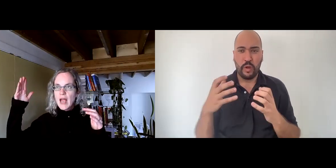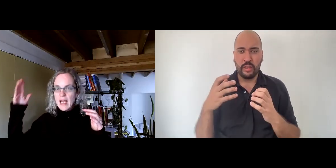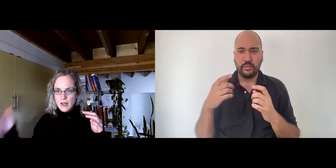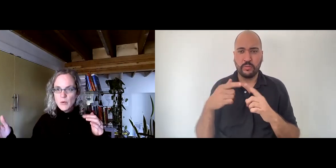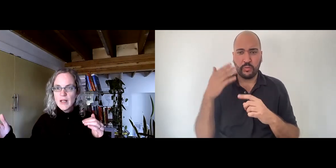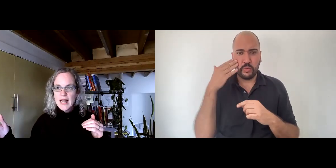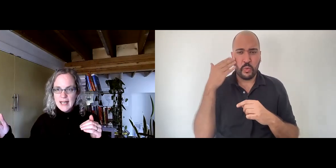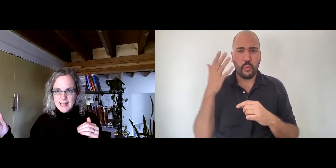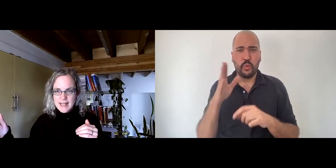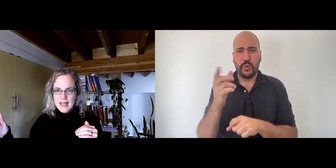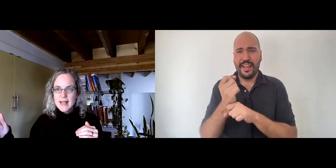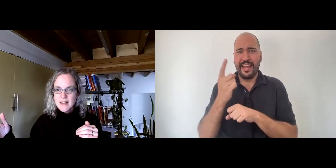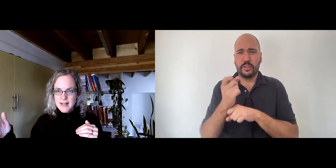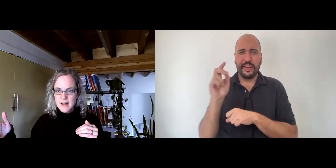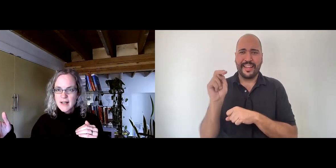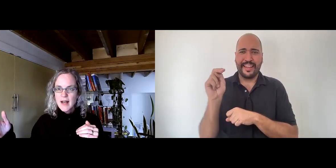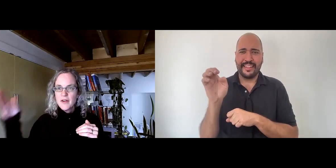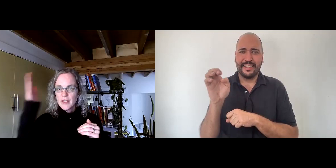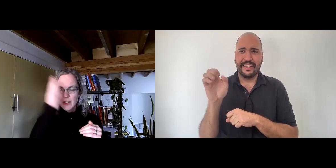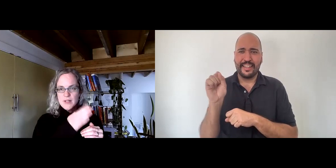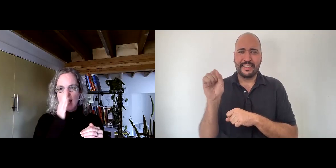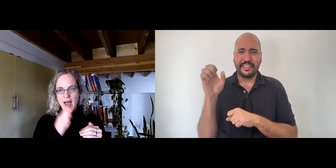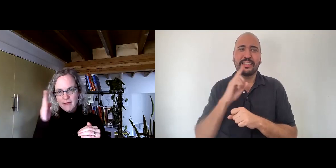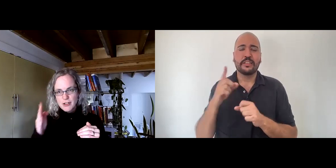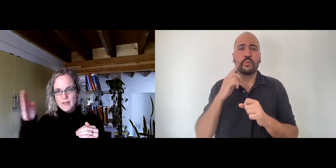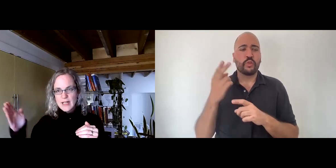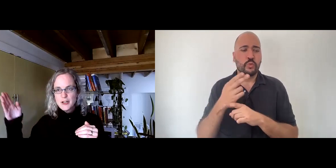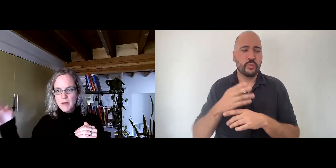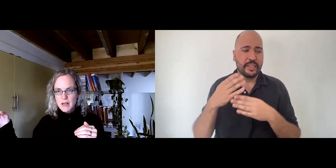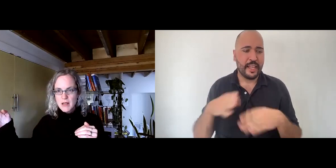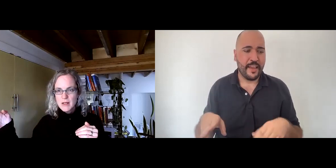And they're gonna use an average of it each month.